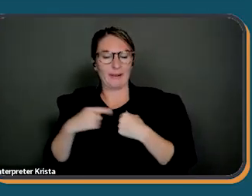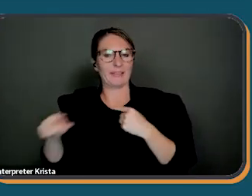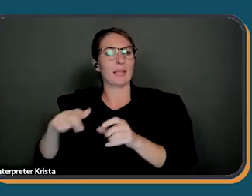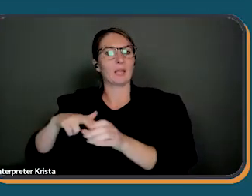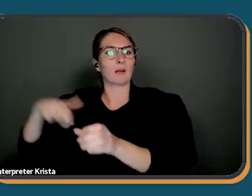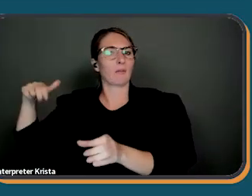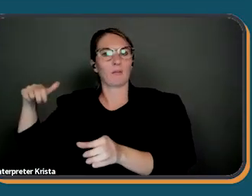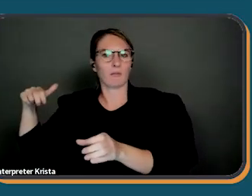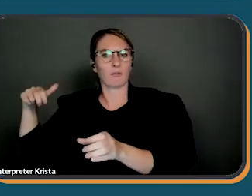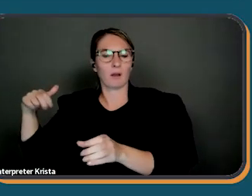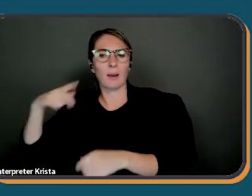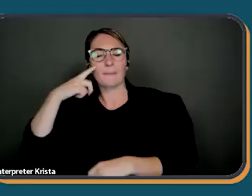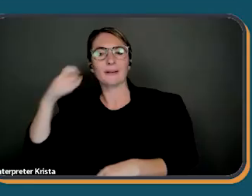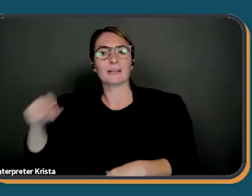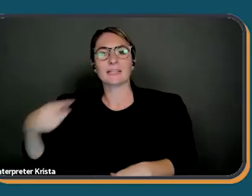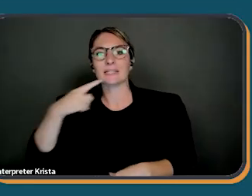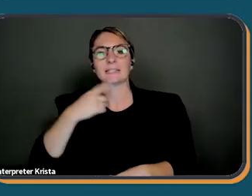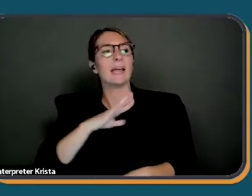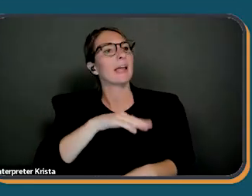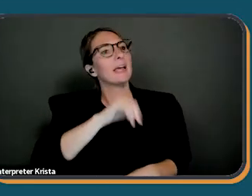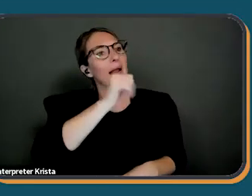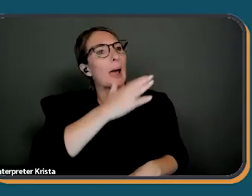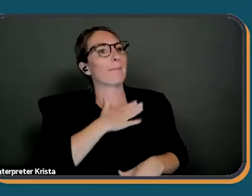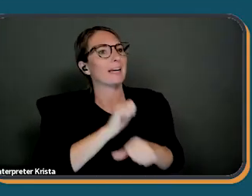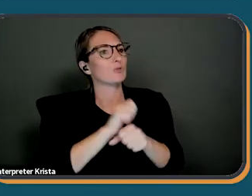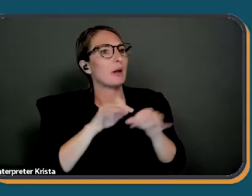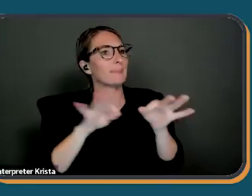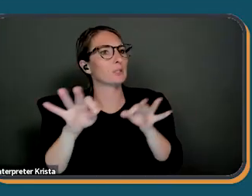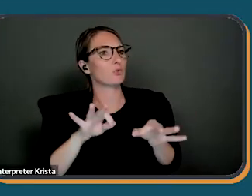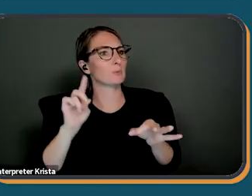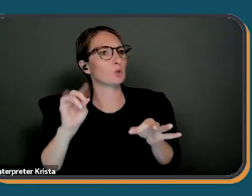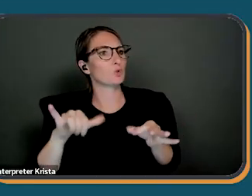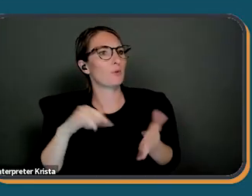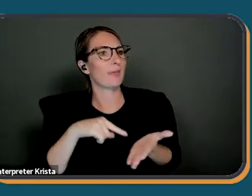because they would say it's not in their job description,